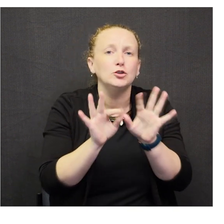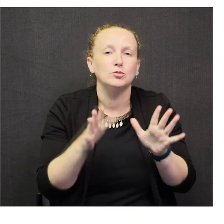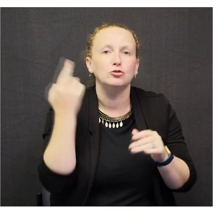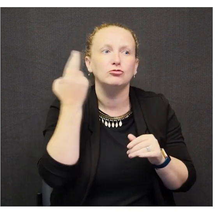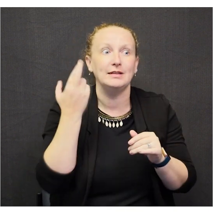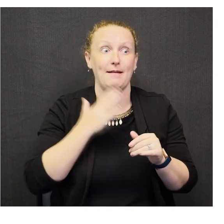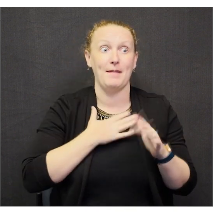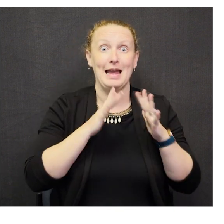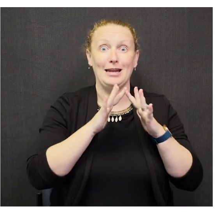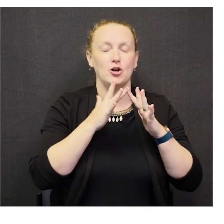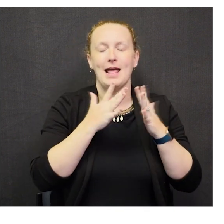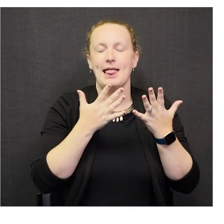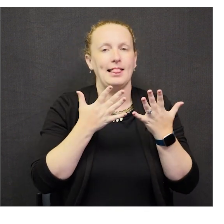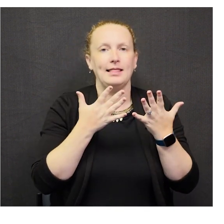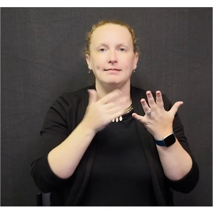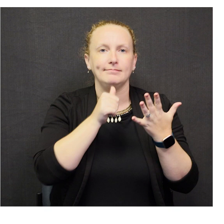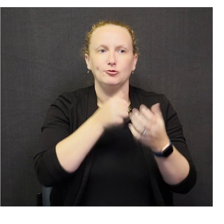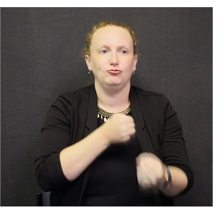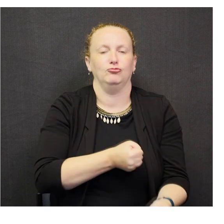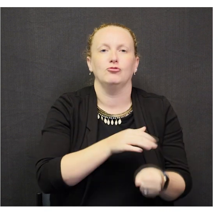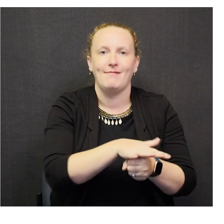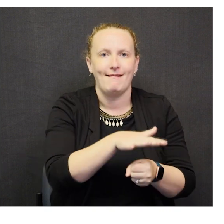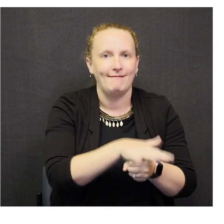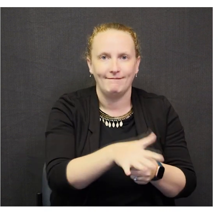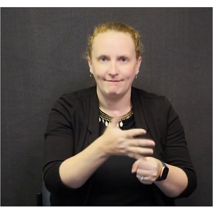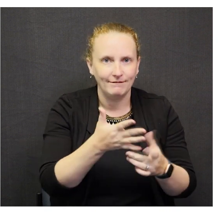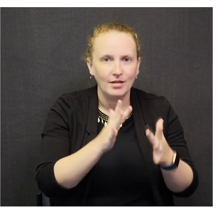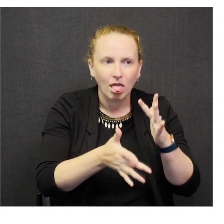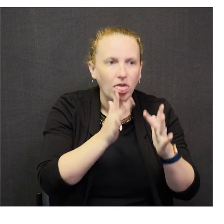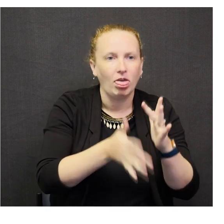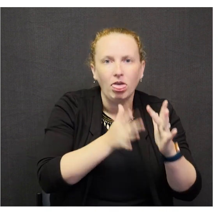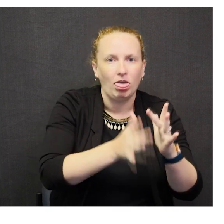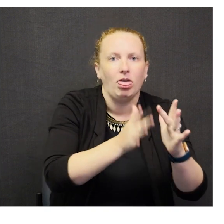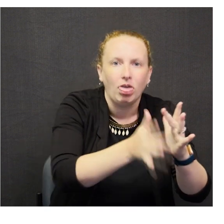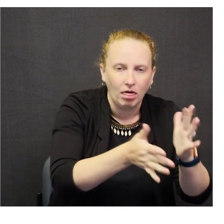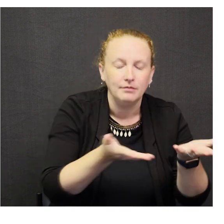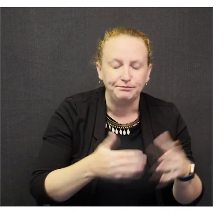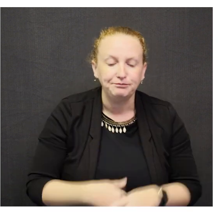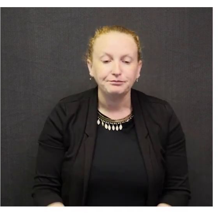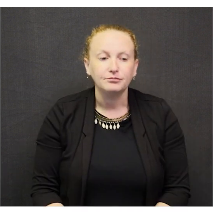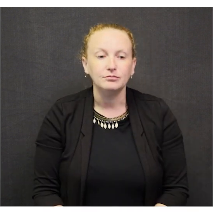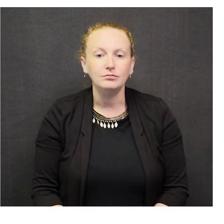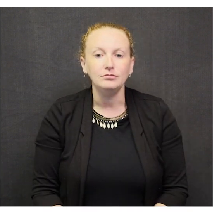days with everyone was working from home. Some of the major Internet service providers